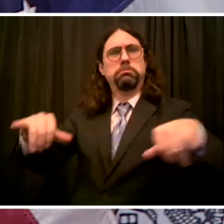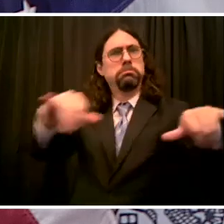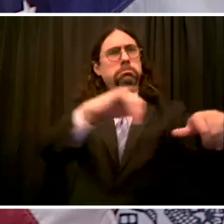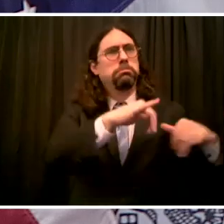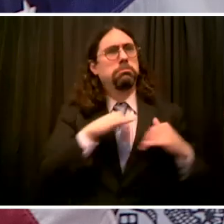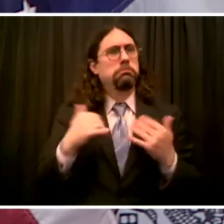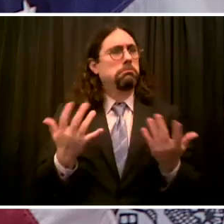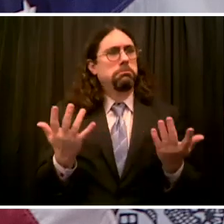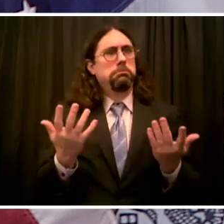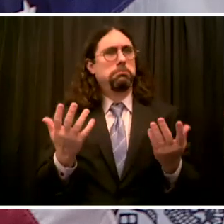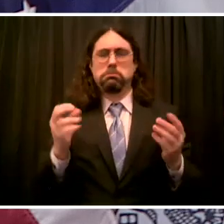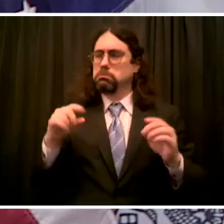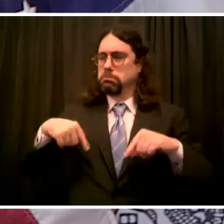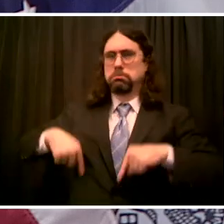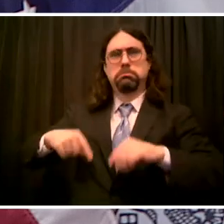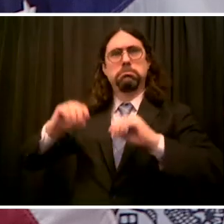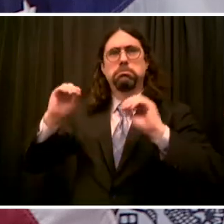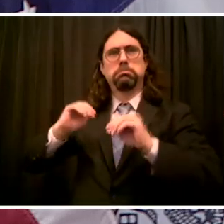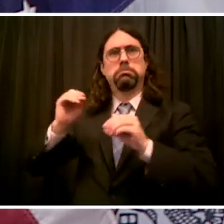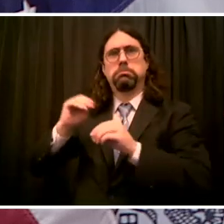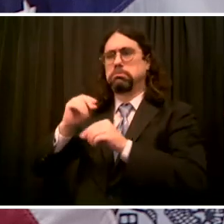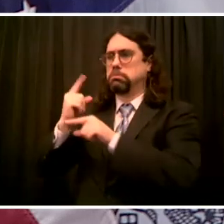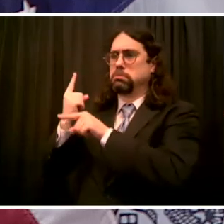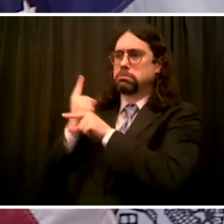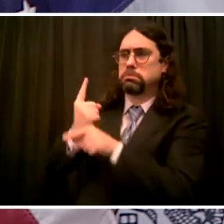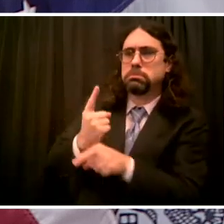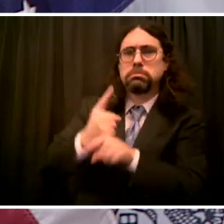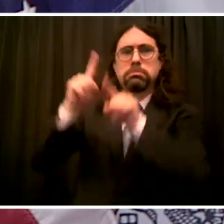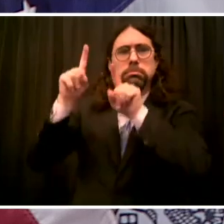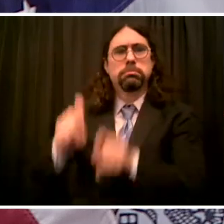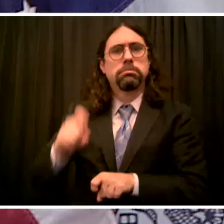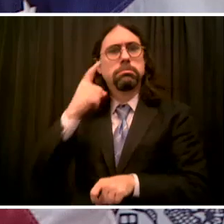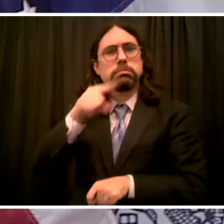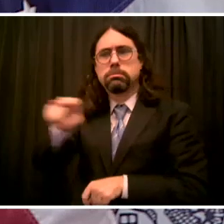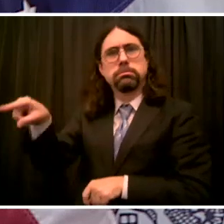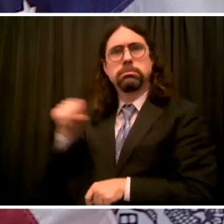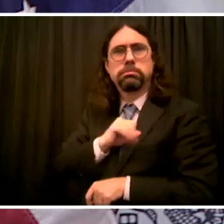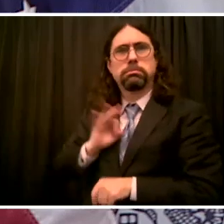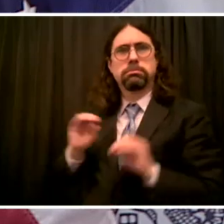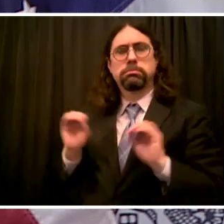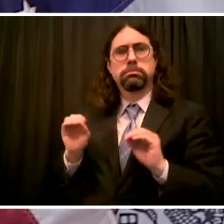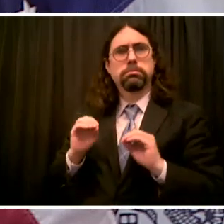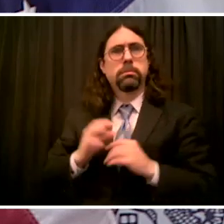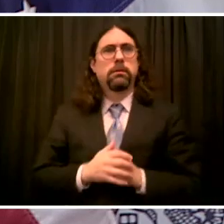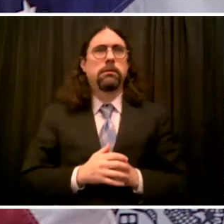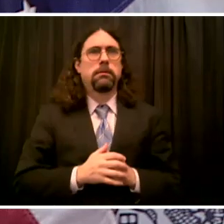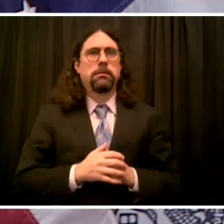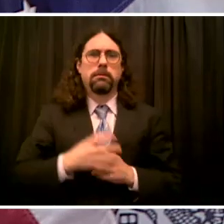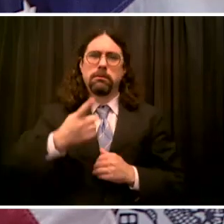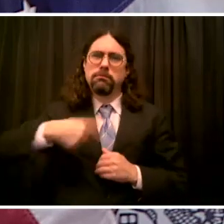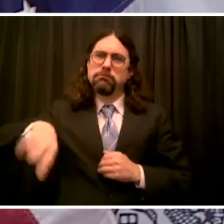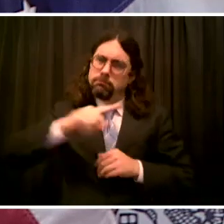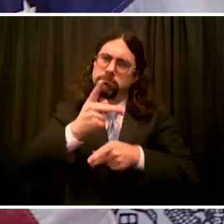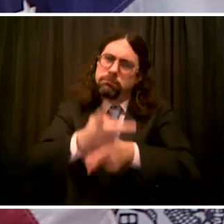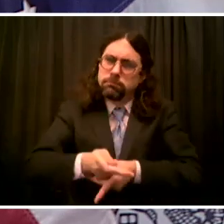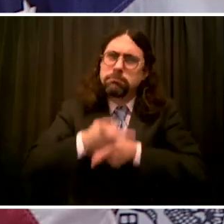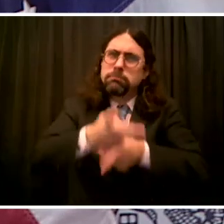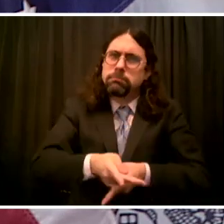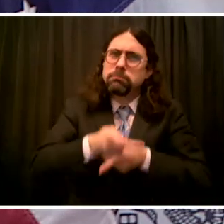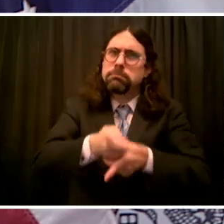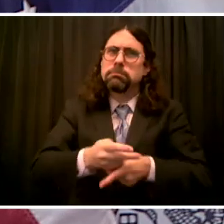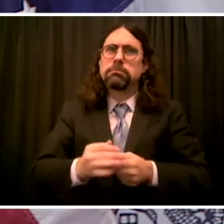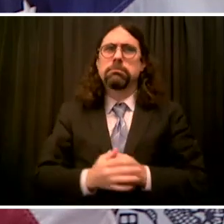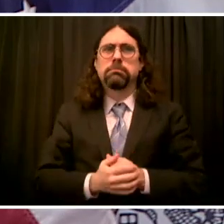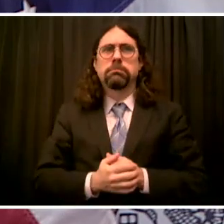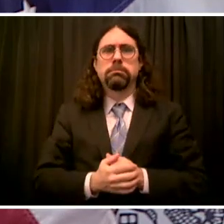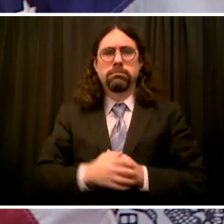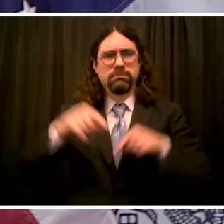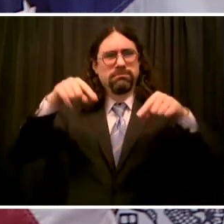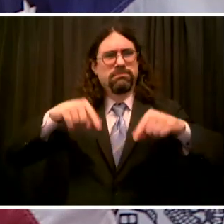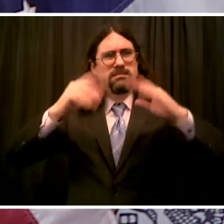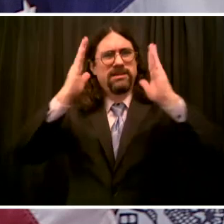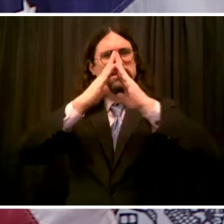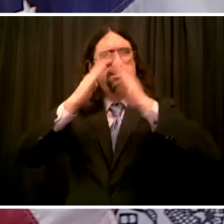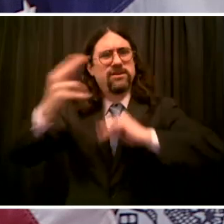PROTEST --